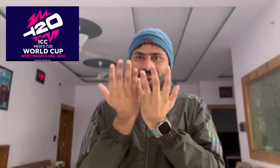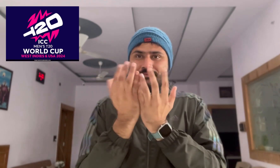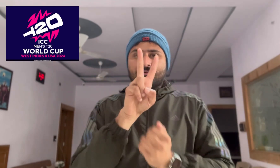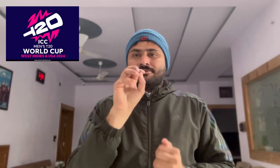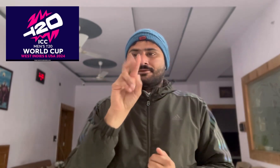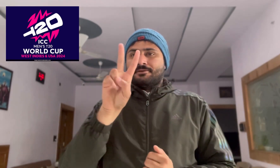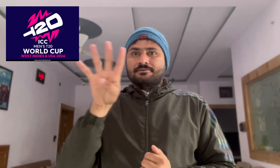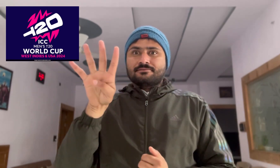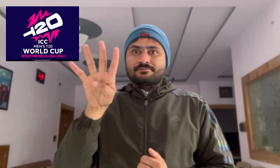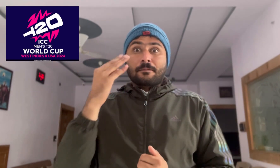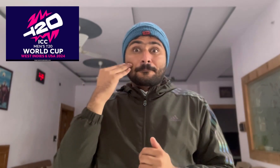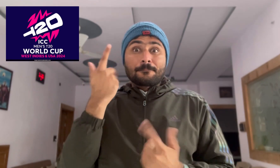ICC MEN'S WORLD CUP 2024 WEST INDIES AND USA